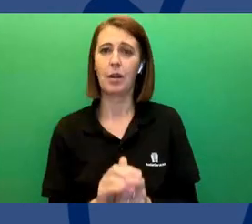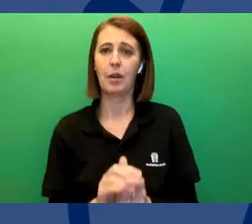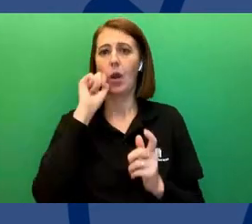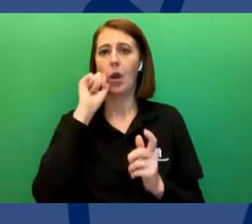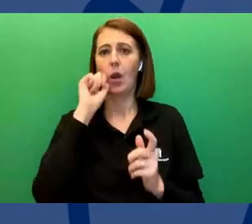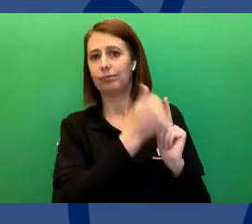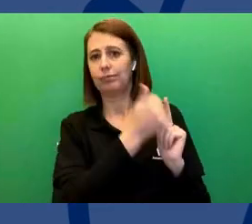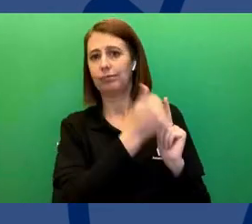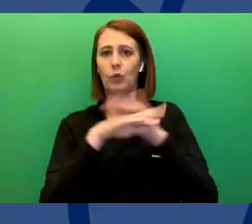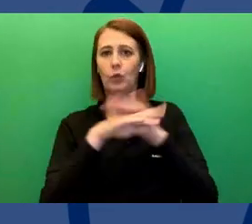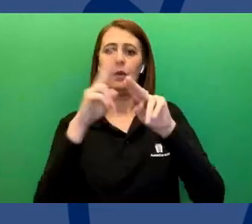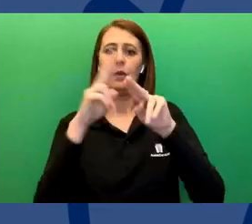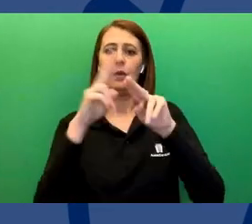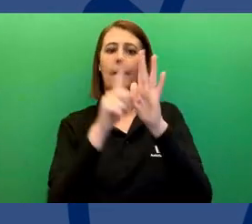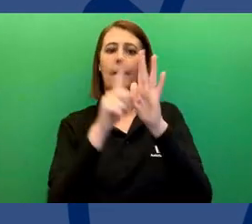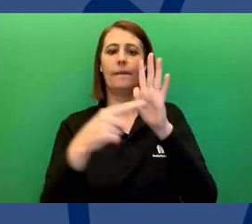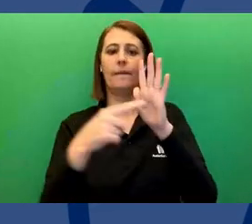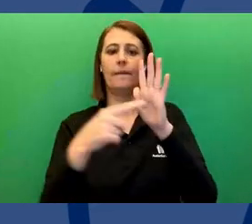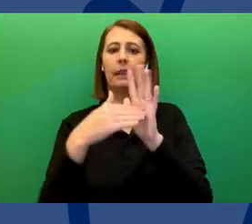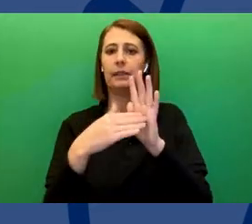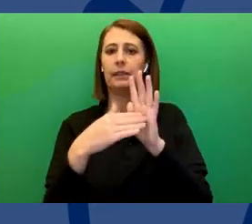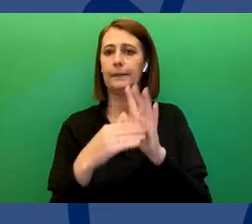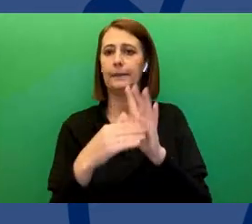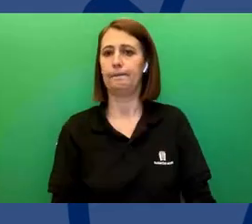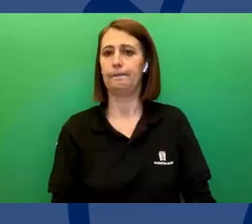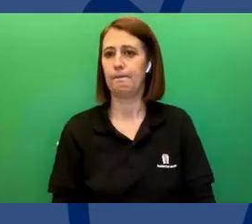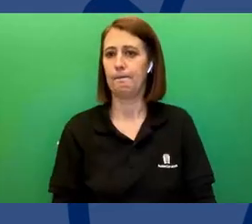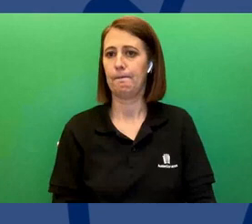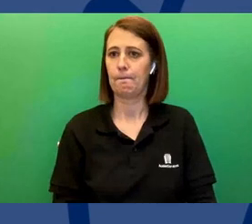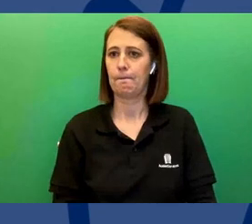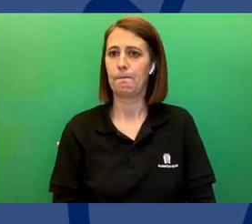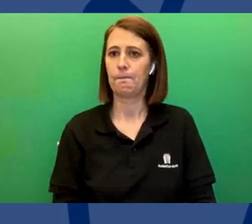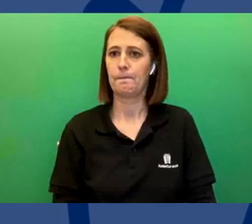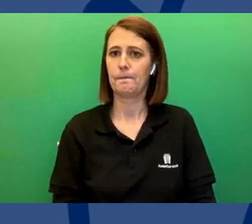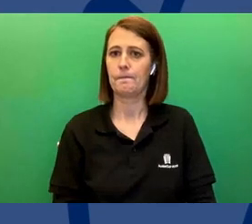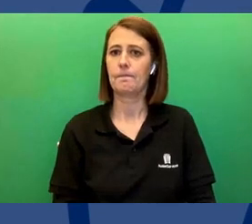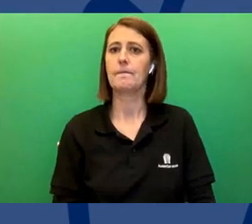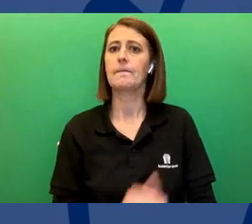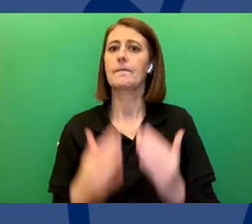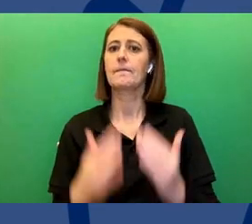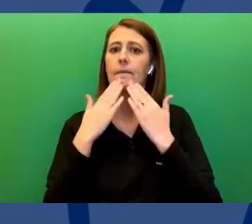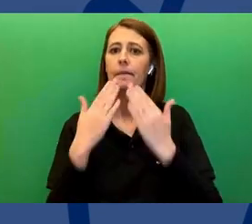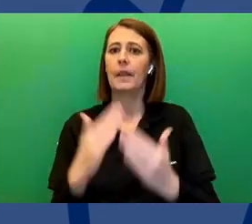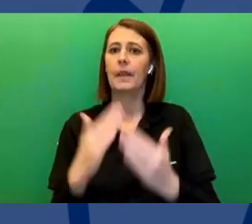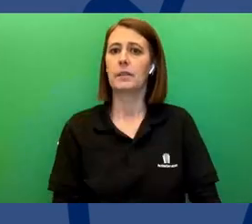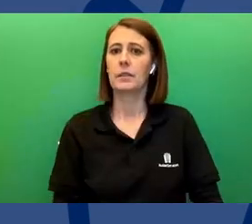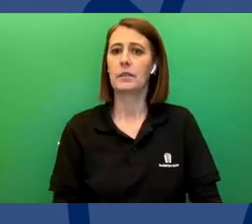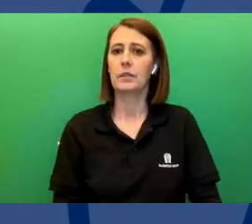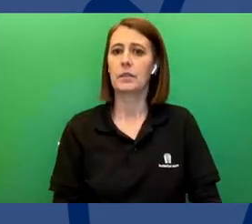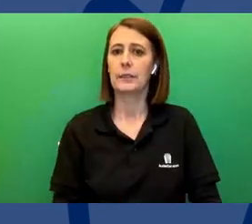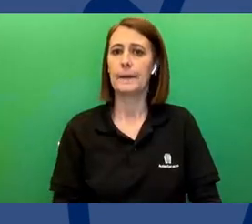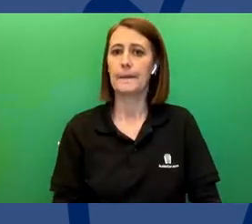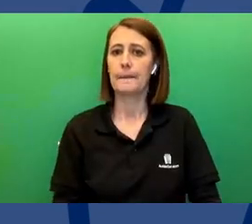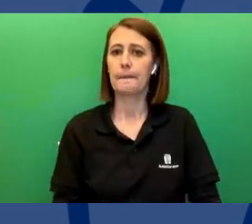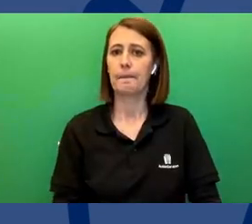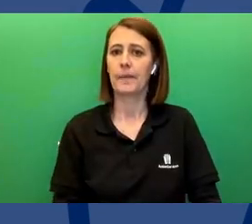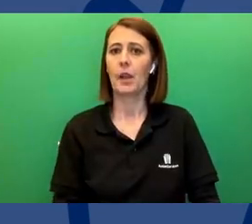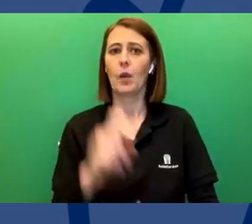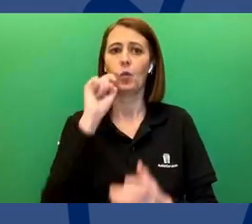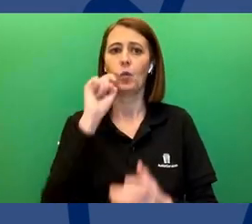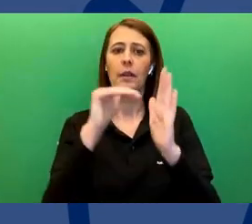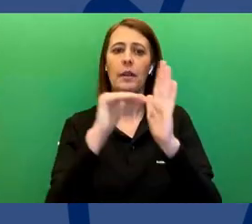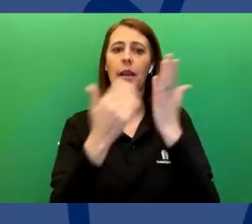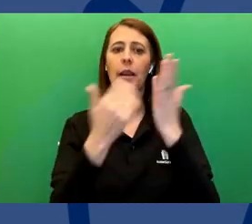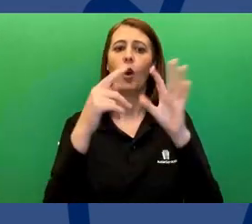Thank you, Bridget. We will go now to our Q&A panel session. I've already introduced